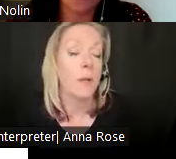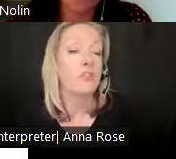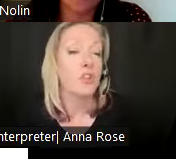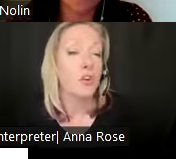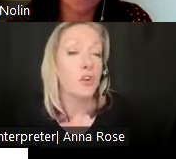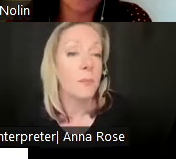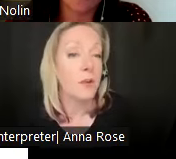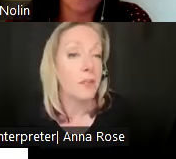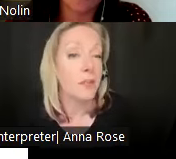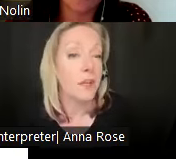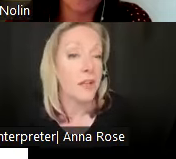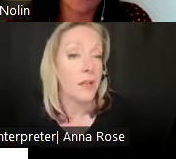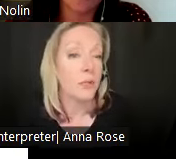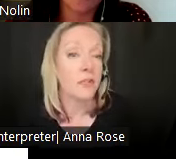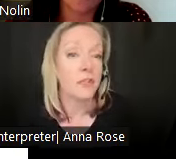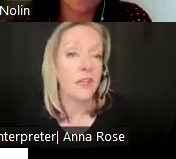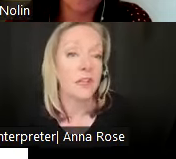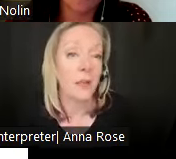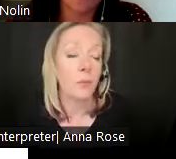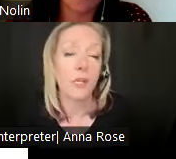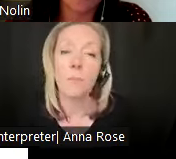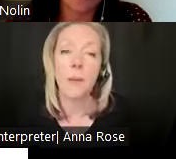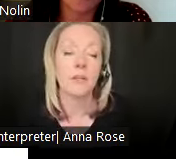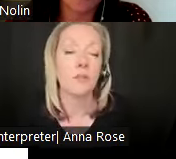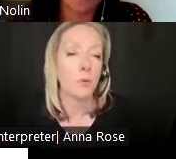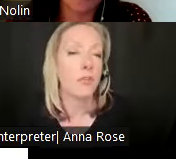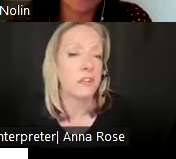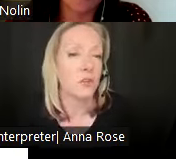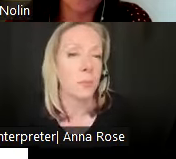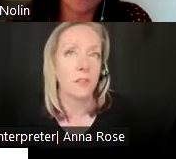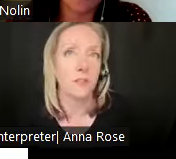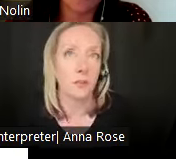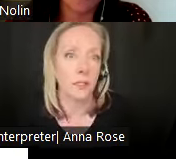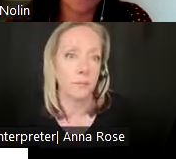But to learn American Sign Language as a second language might present a little bit differently.